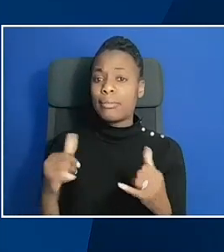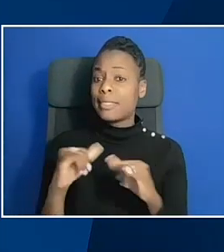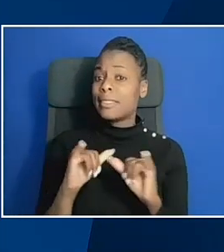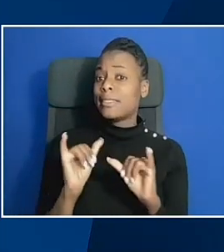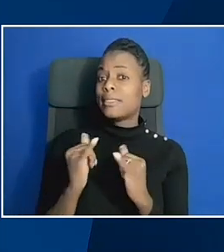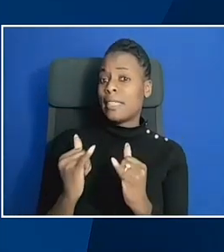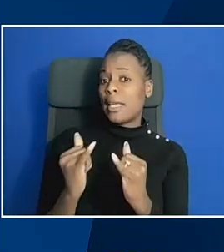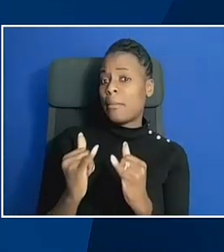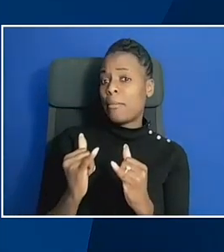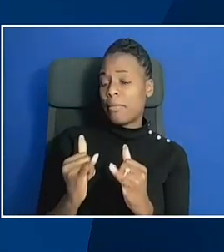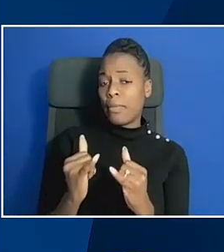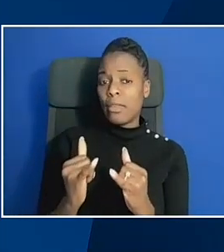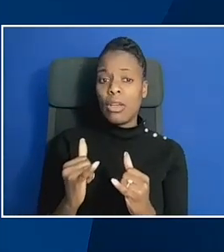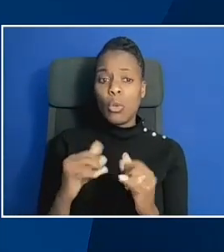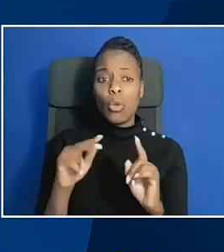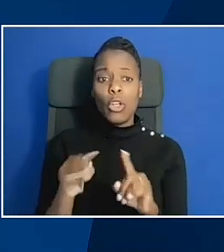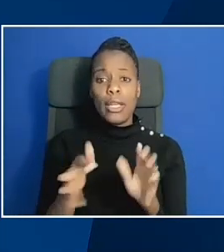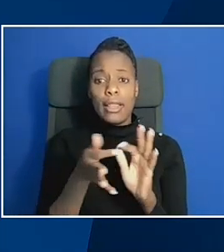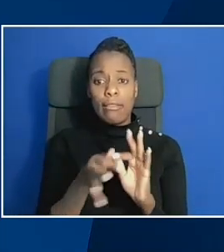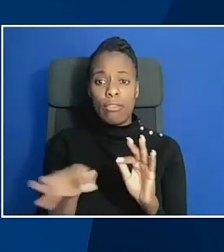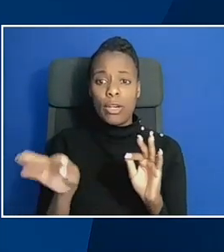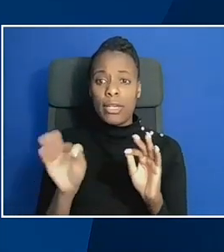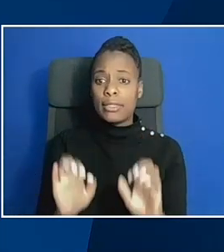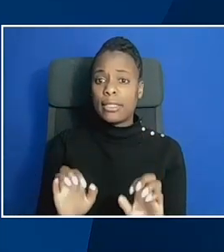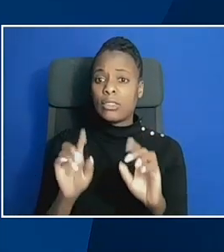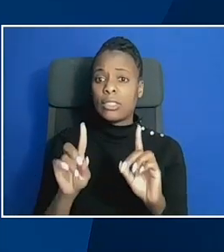that phrase education-specific as being